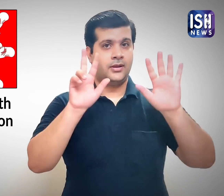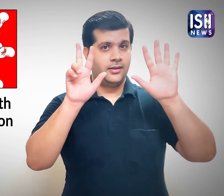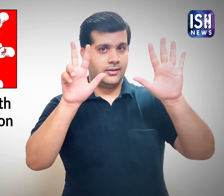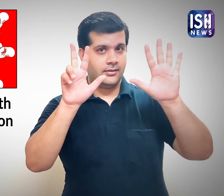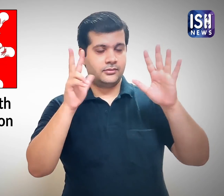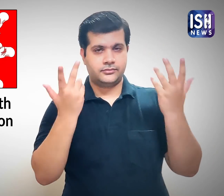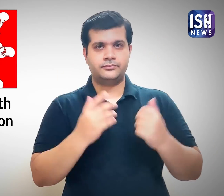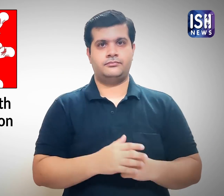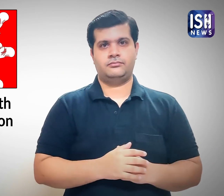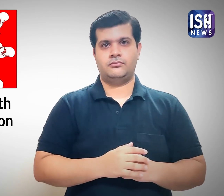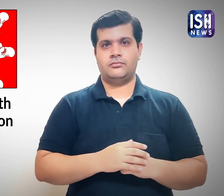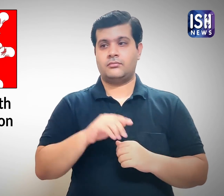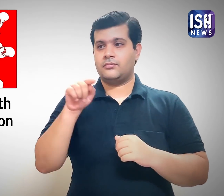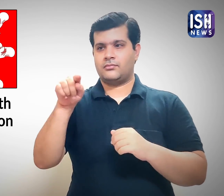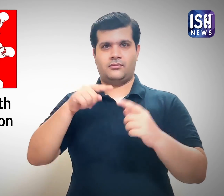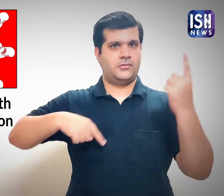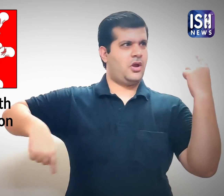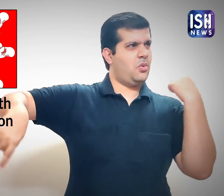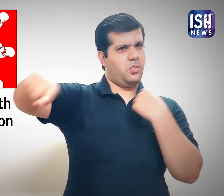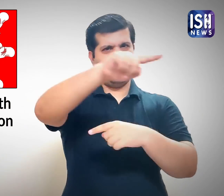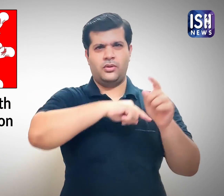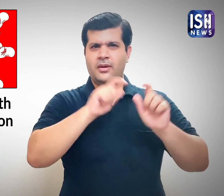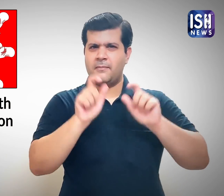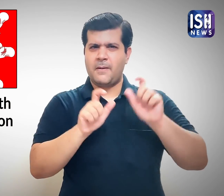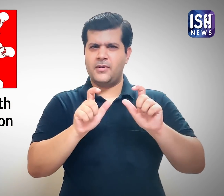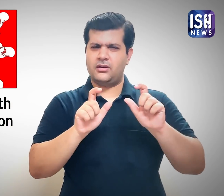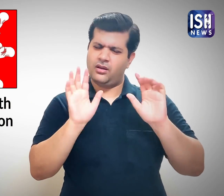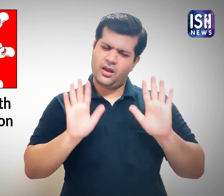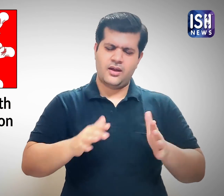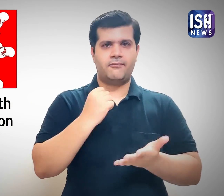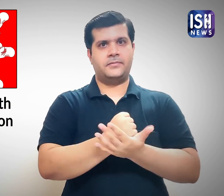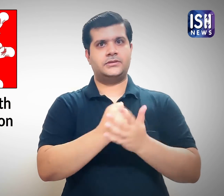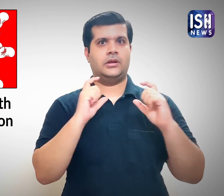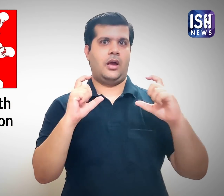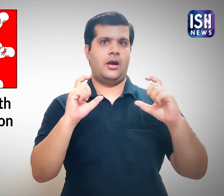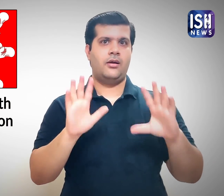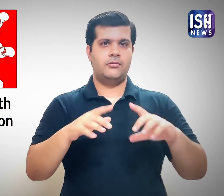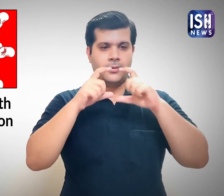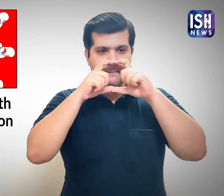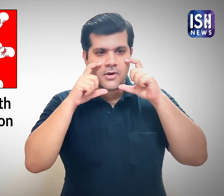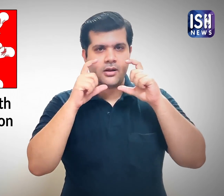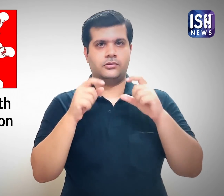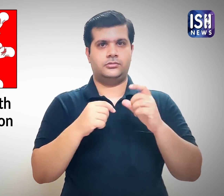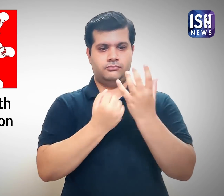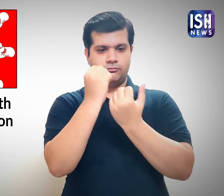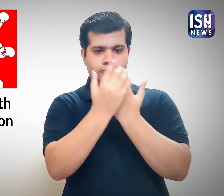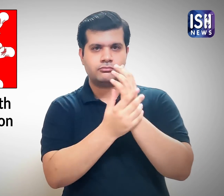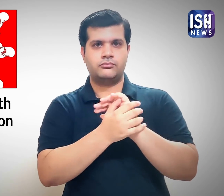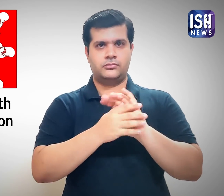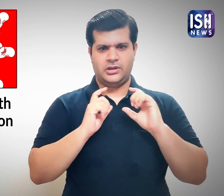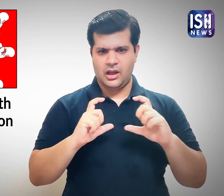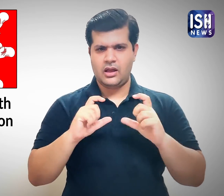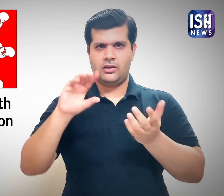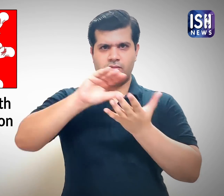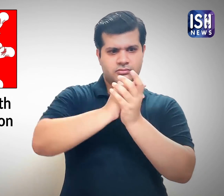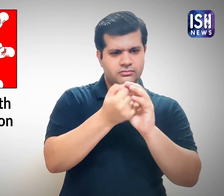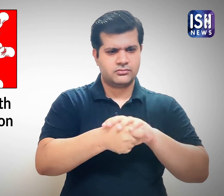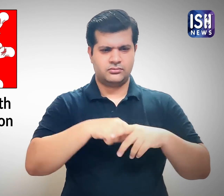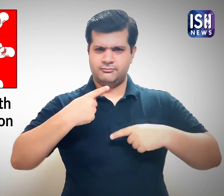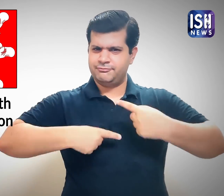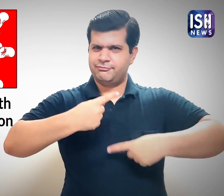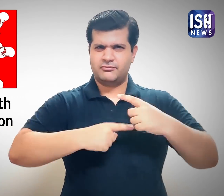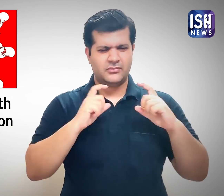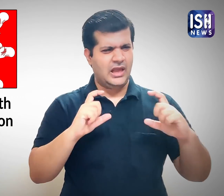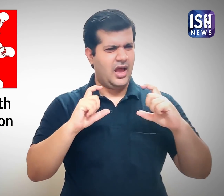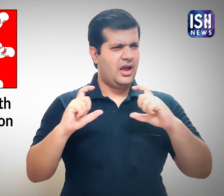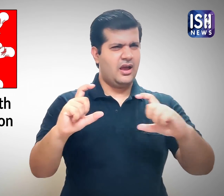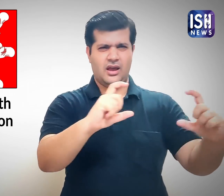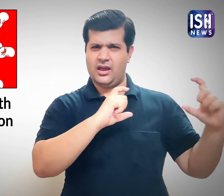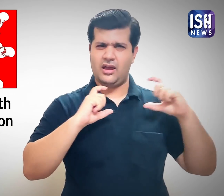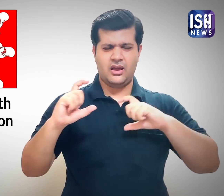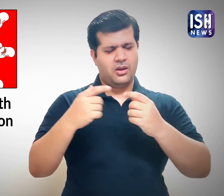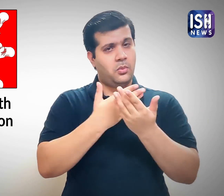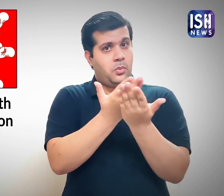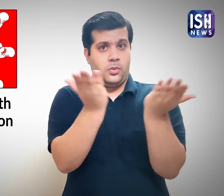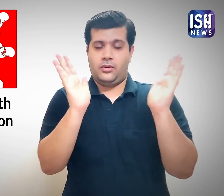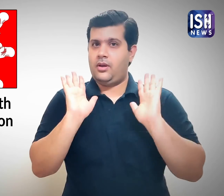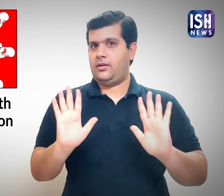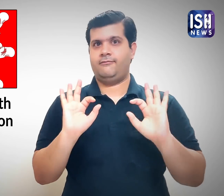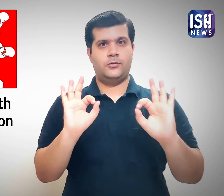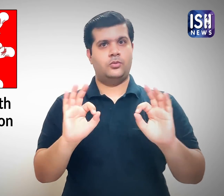8. Everyone is wearing masks, gloves, using sanitisers, etc to remain safe.